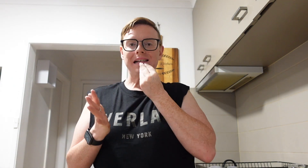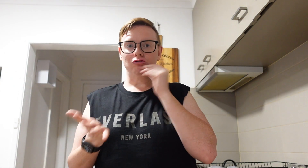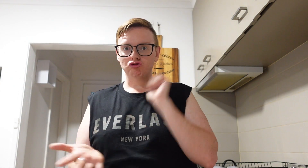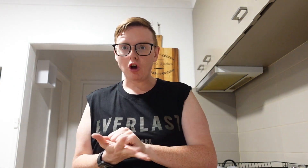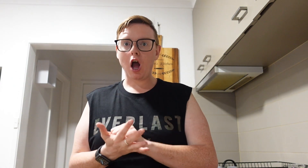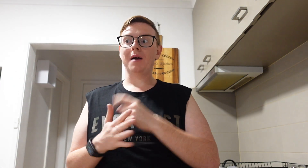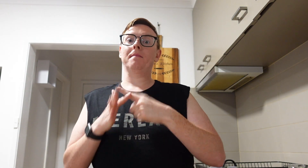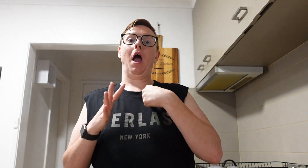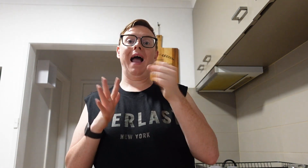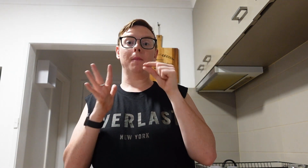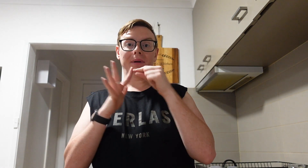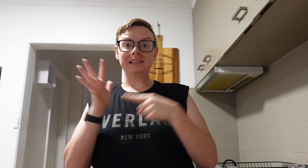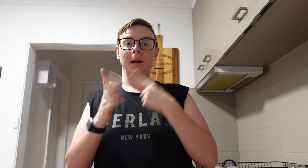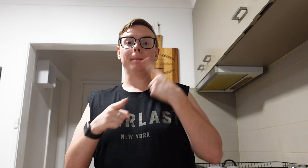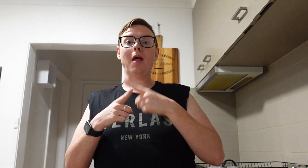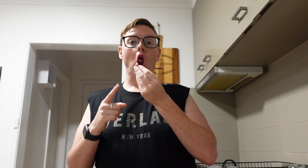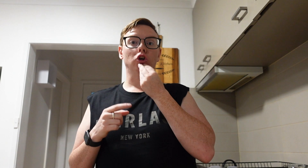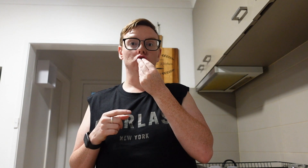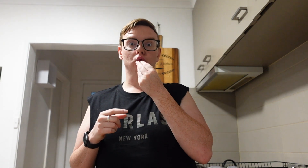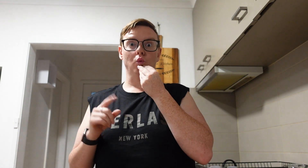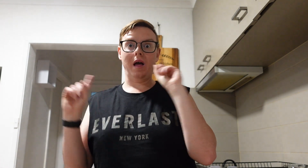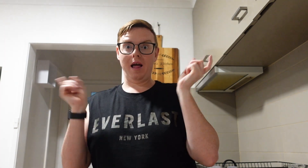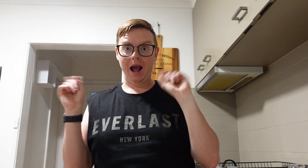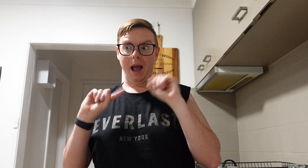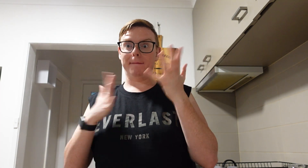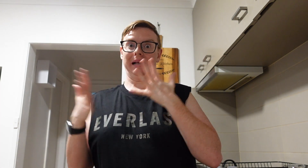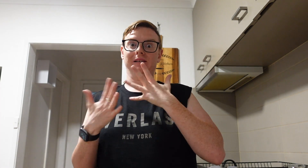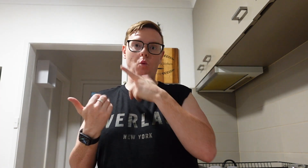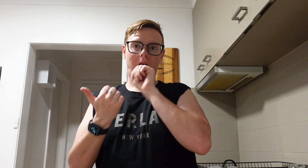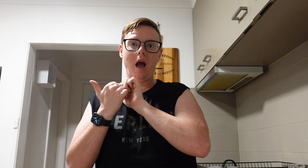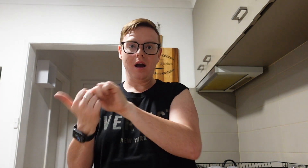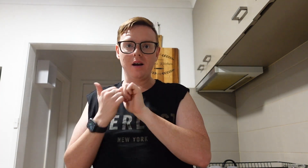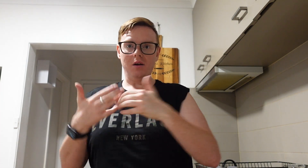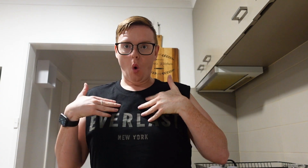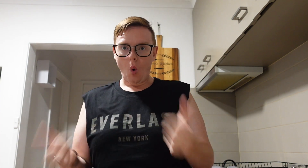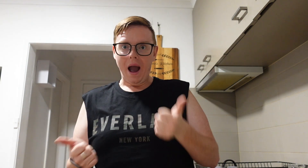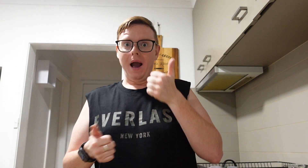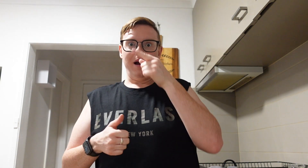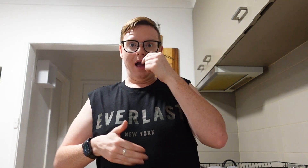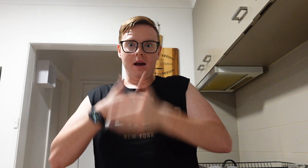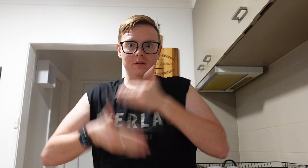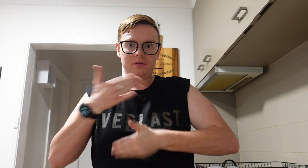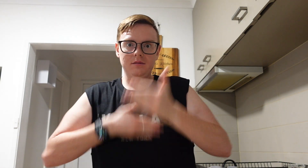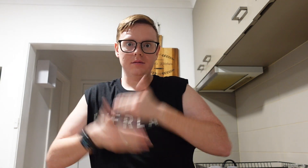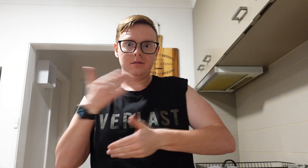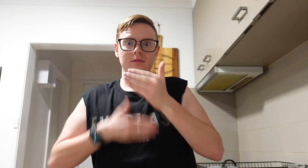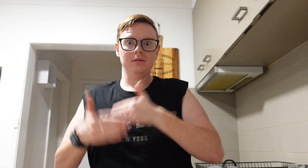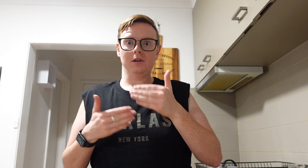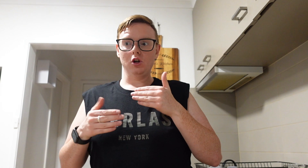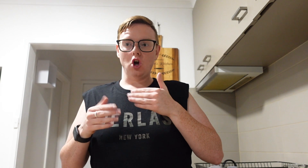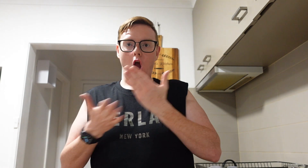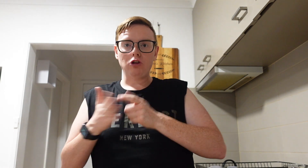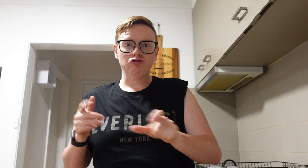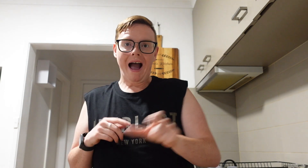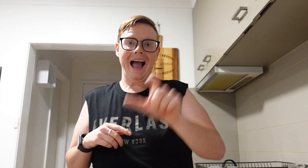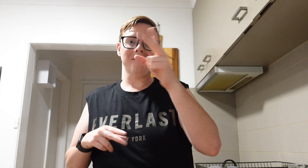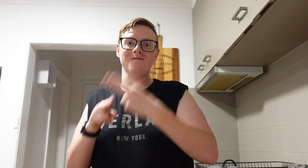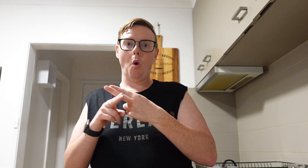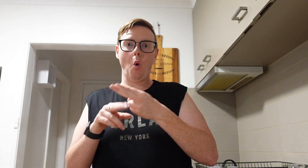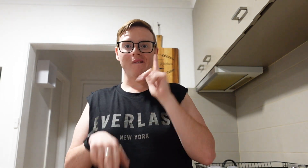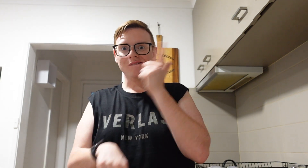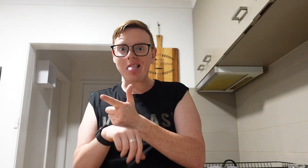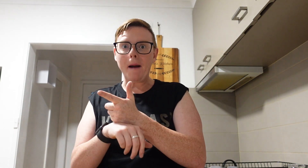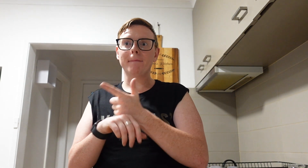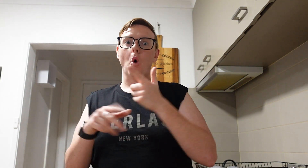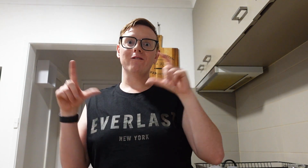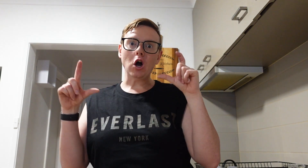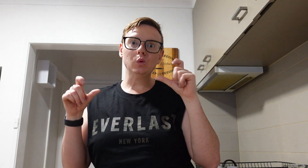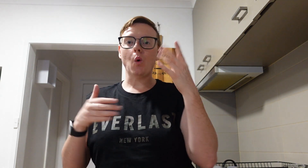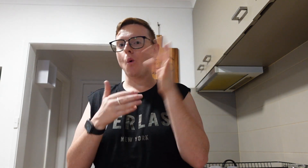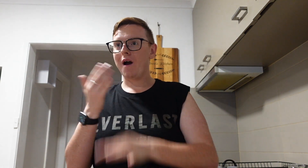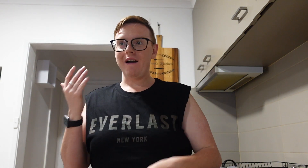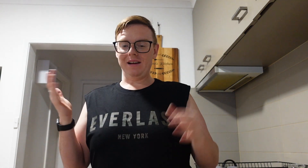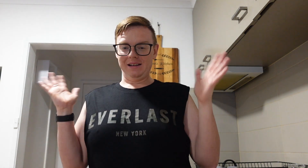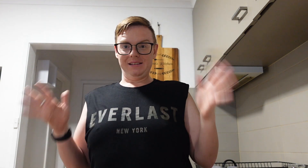eating right. I have a PT and nutrition now so it can helps me back on the track for filming, photo shoot etc.